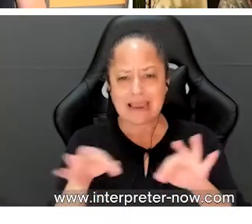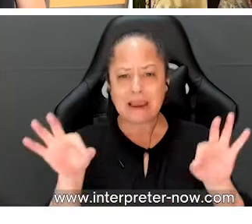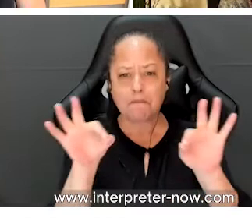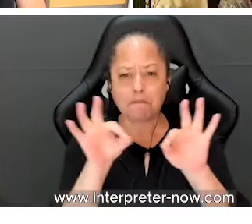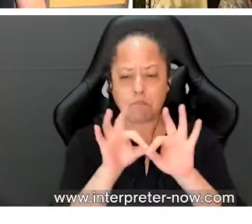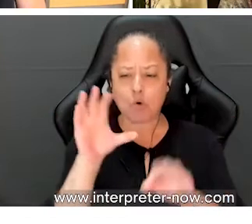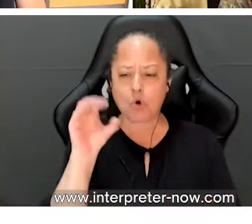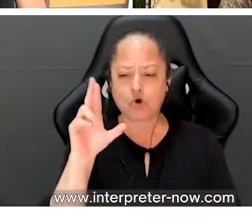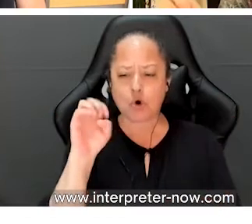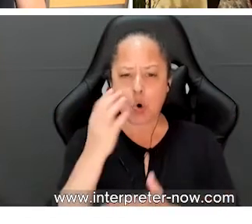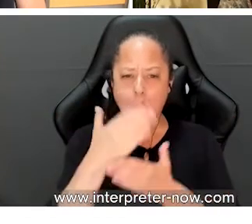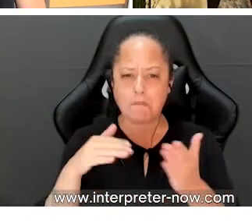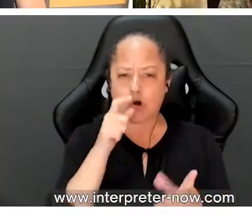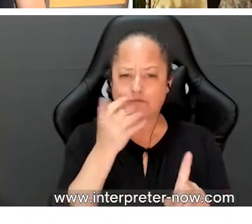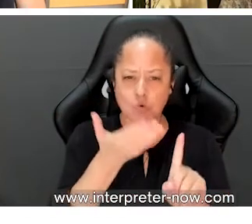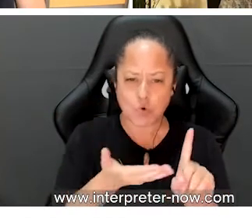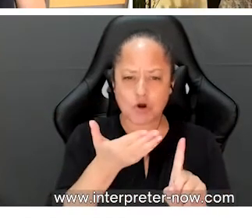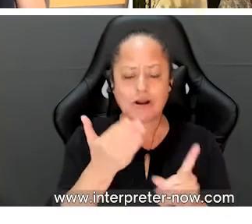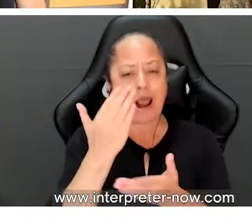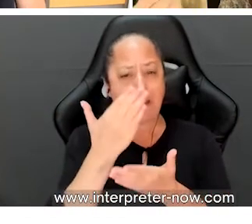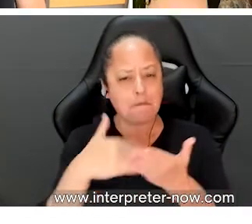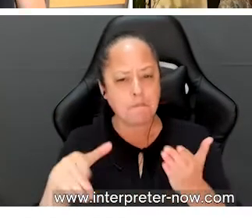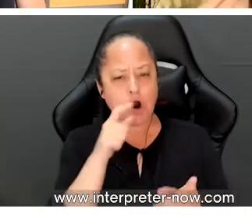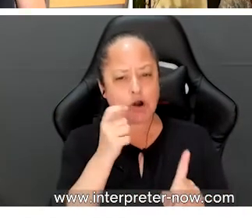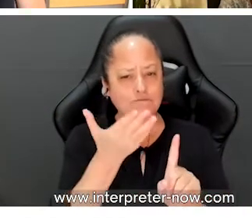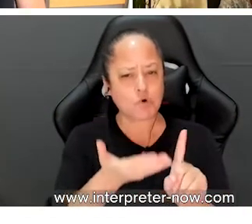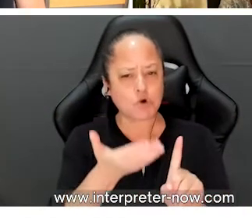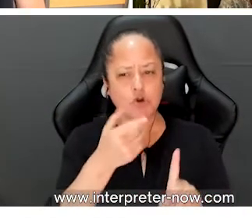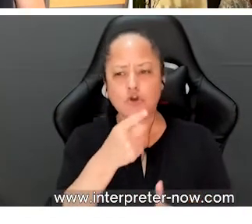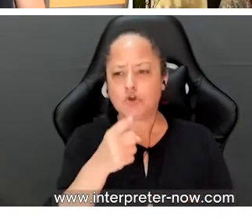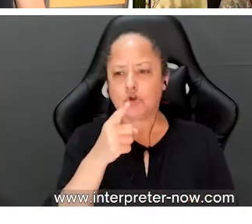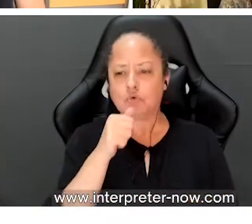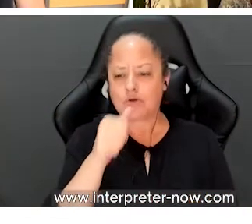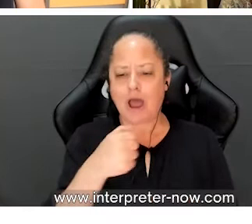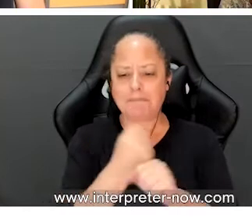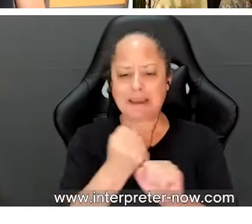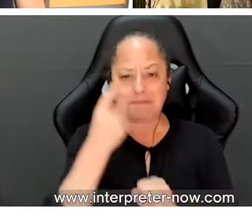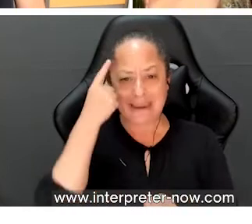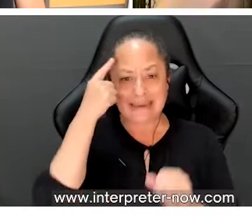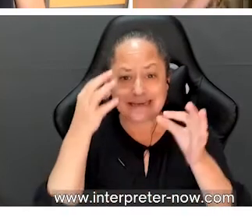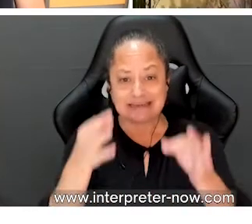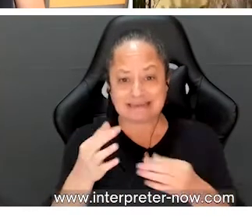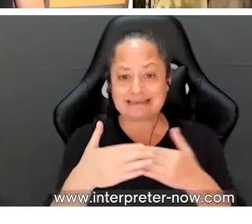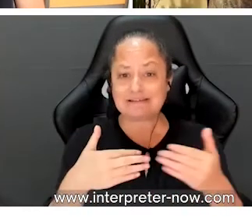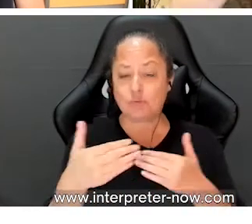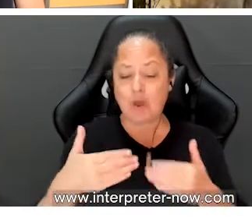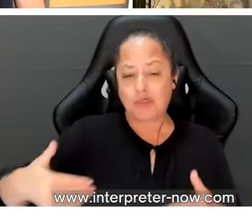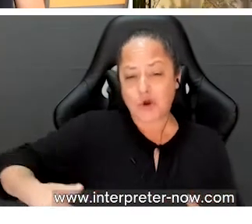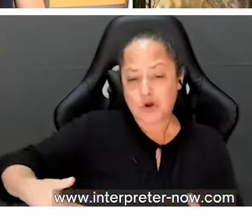part of who you are, but it is a part of who you are. You are not going to be making decisions, whether gut decisions that you just react